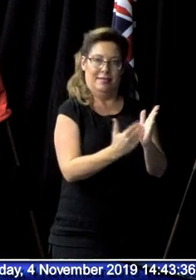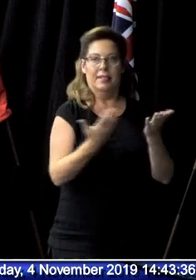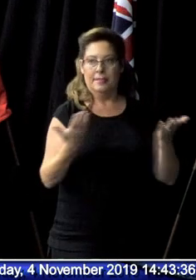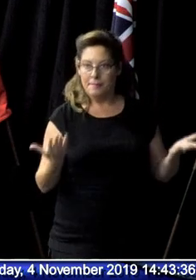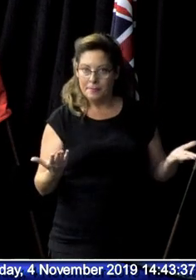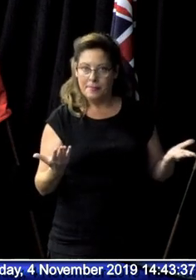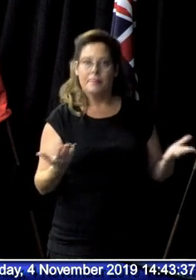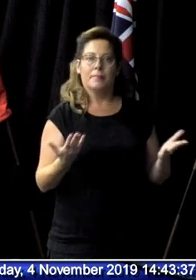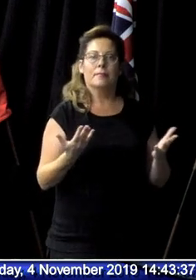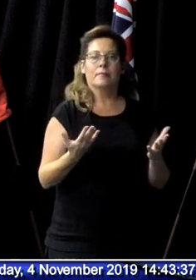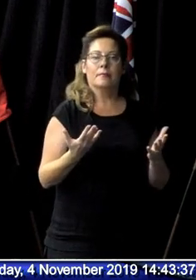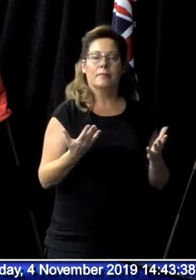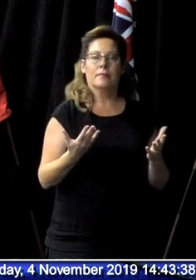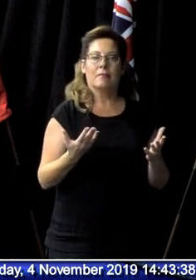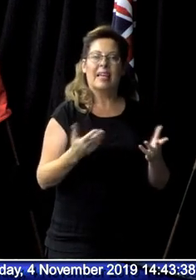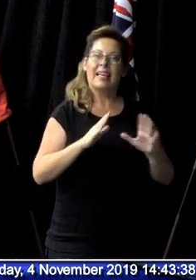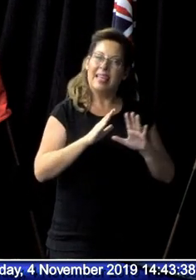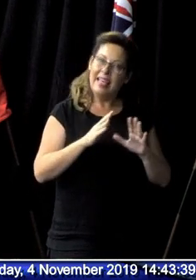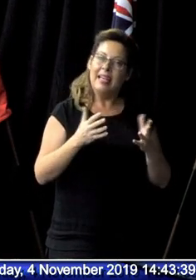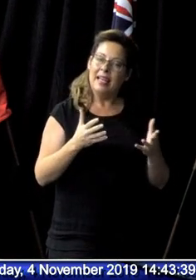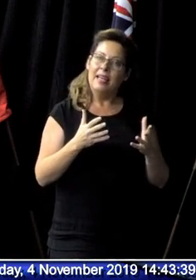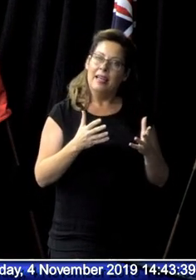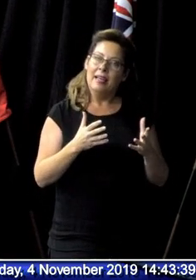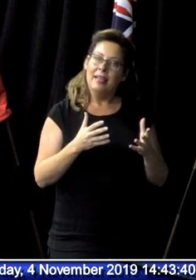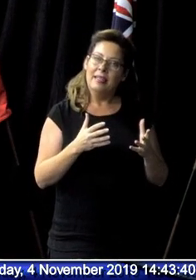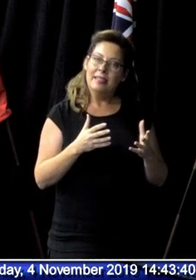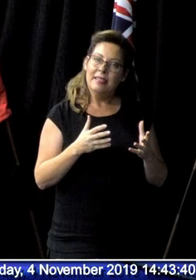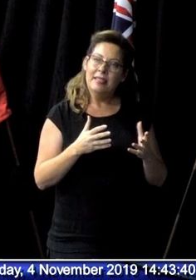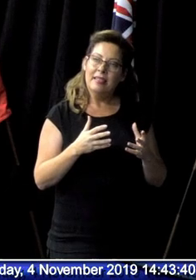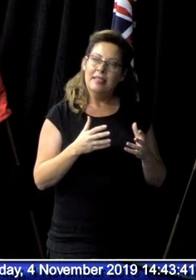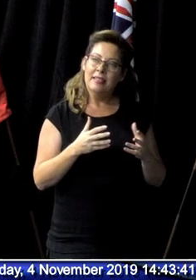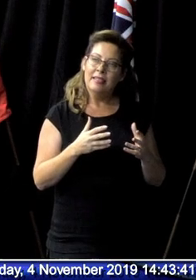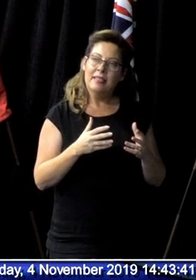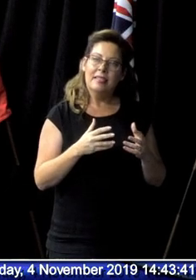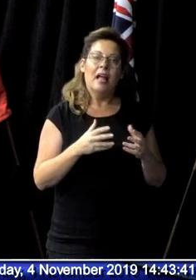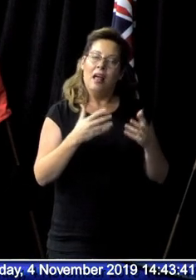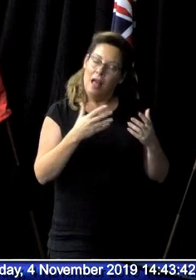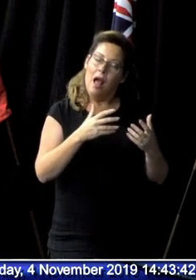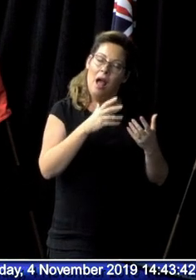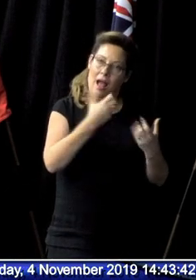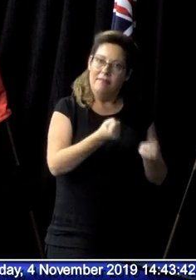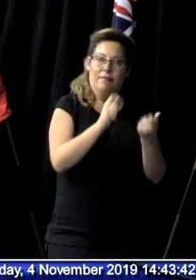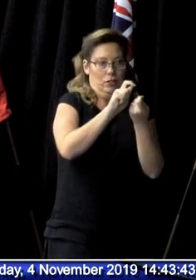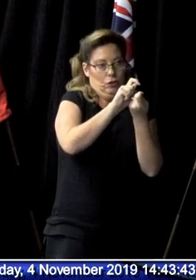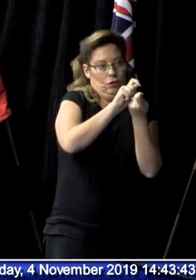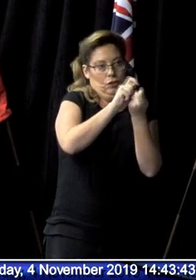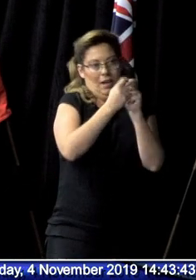there has been – I think there has been a shift but sometimes then it’s – it